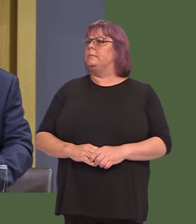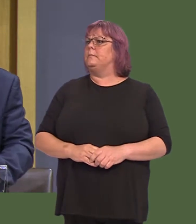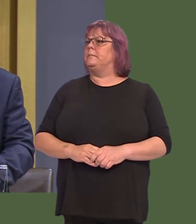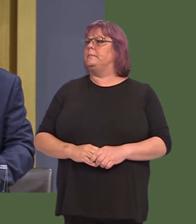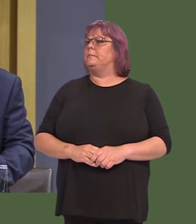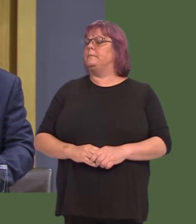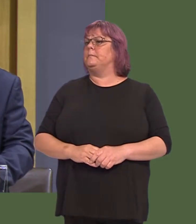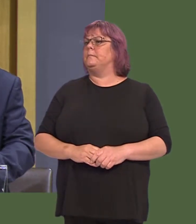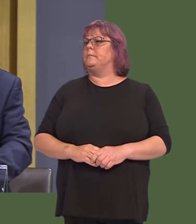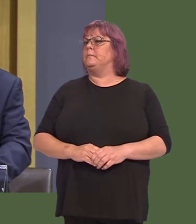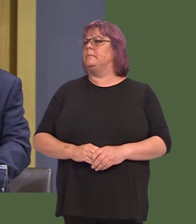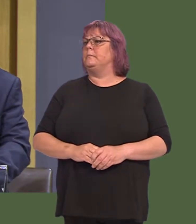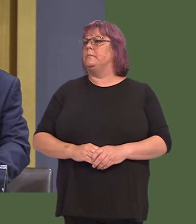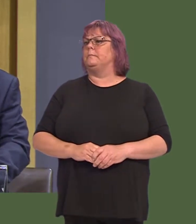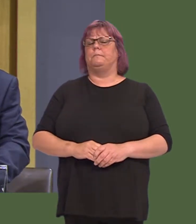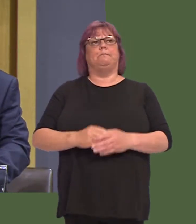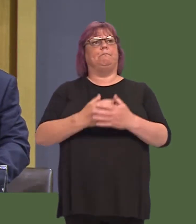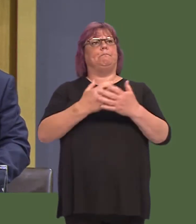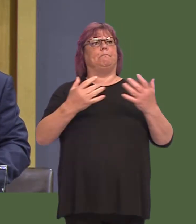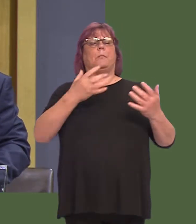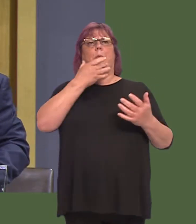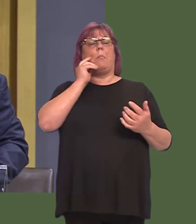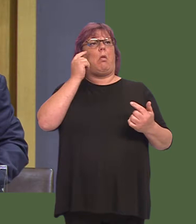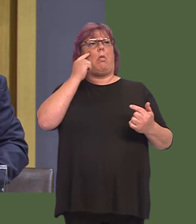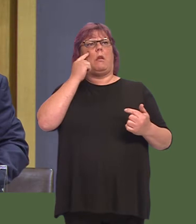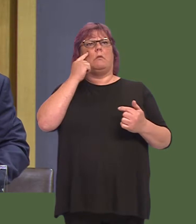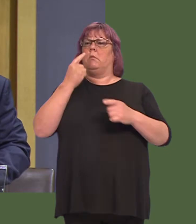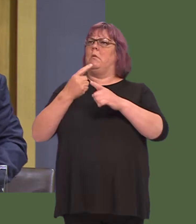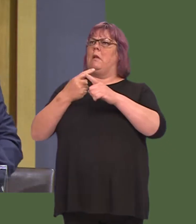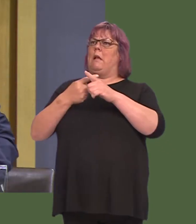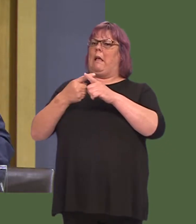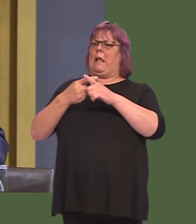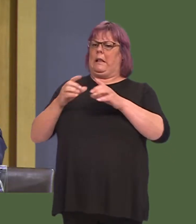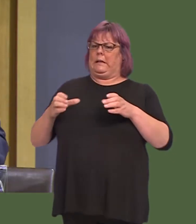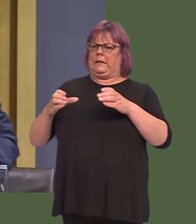I think many people here find it bizarre that a team called England, with no Welsh players,